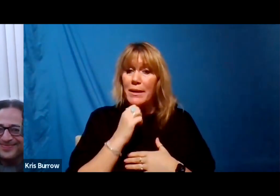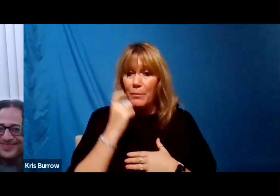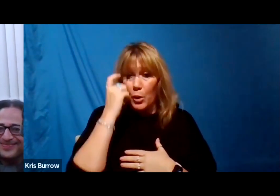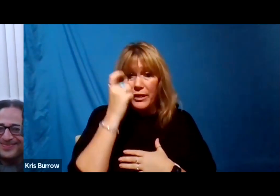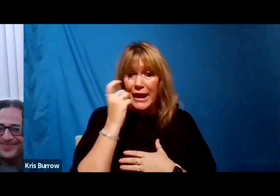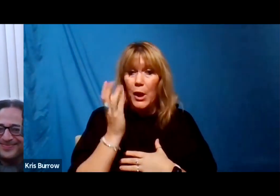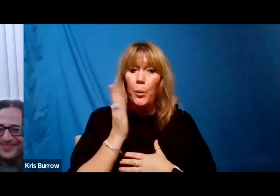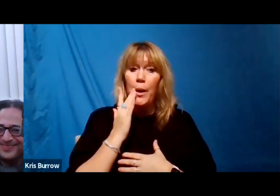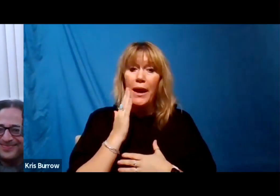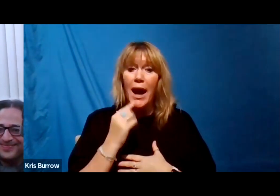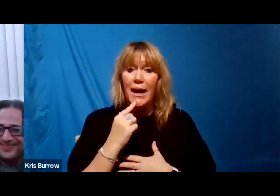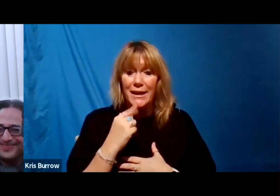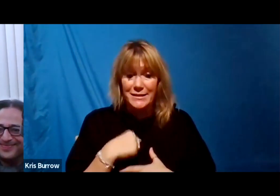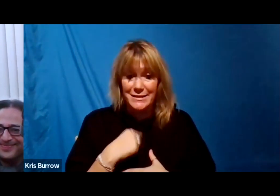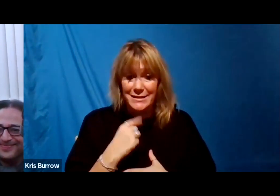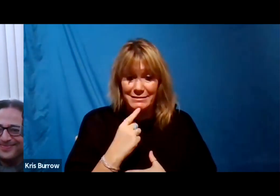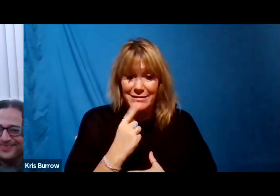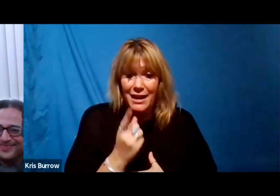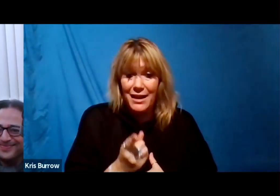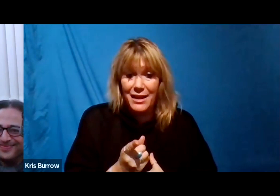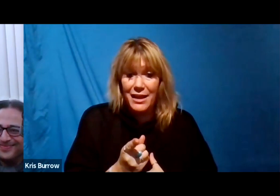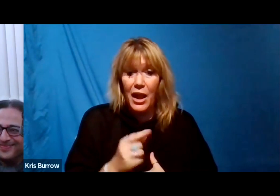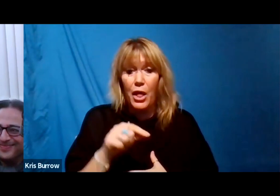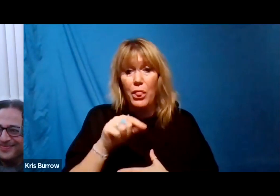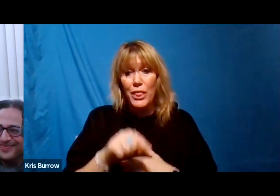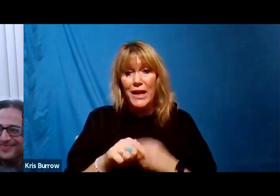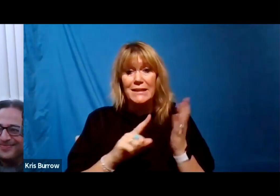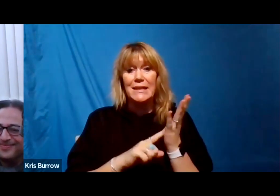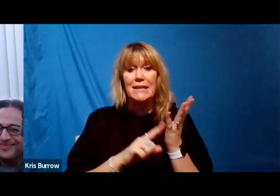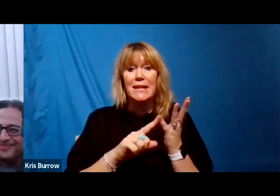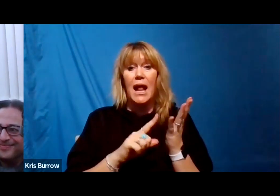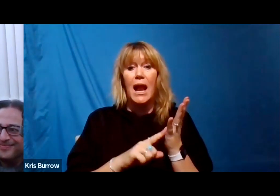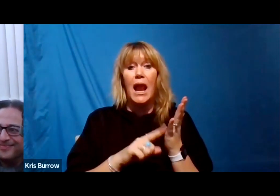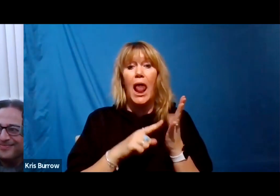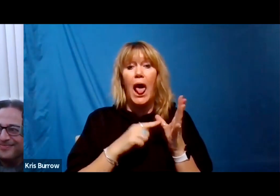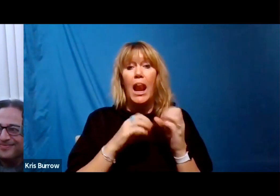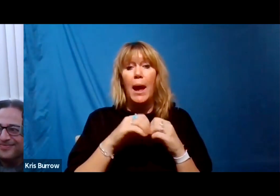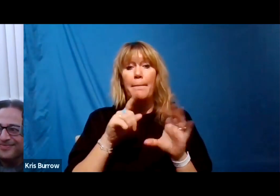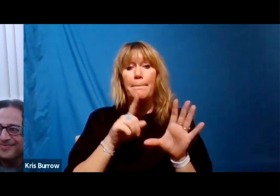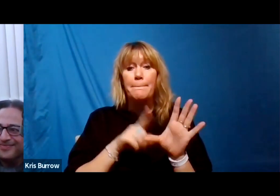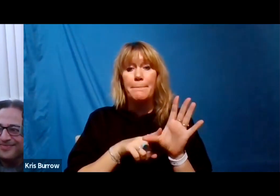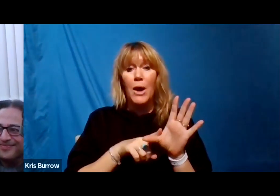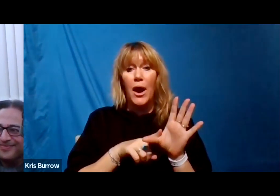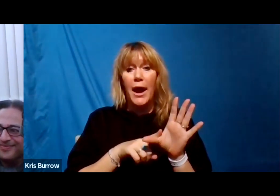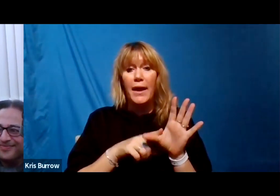better! Yay, hello everybody. It's lovely to be back on a Together! evening, it's been far too long and it's